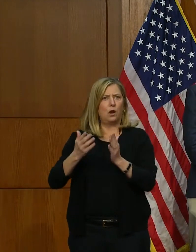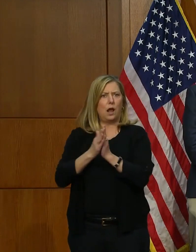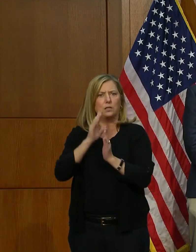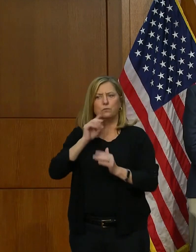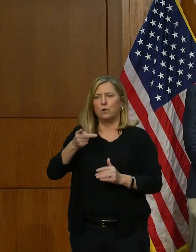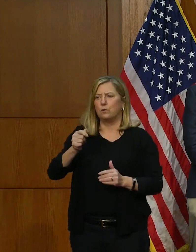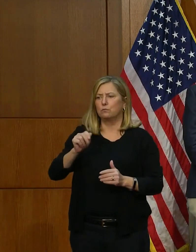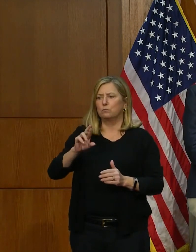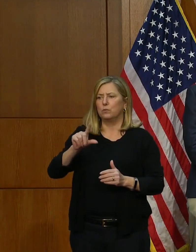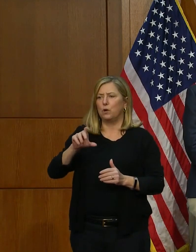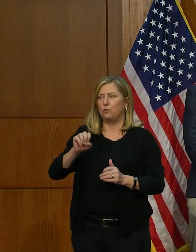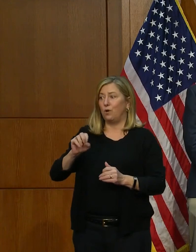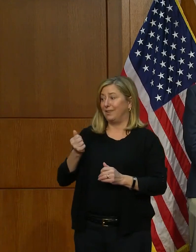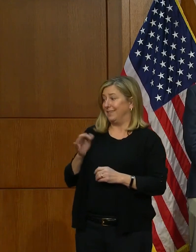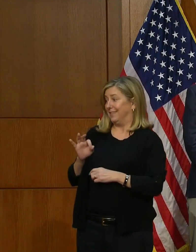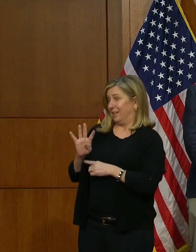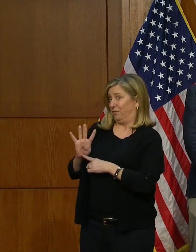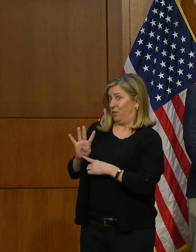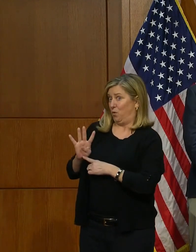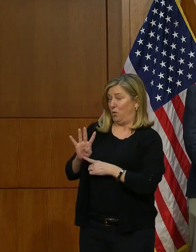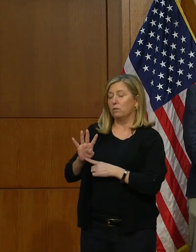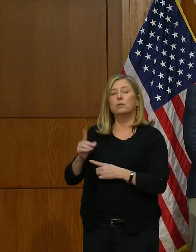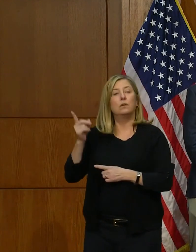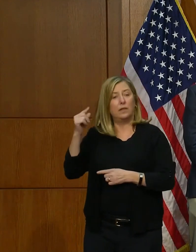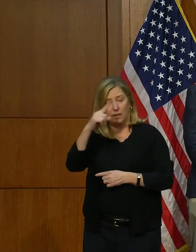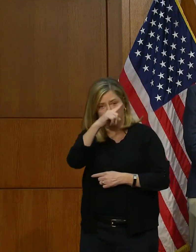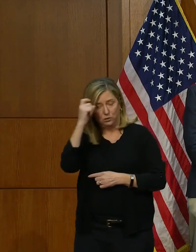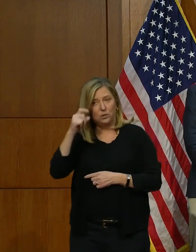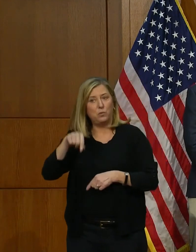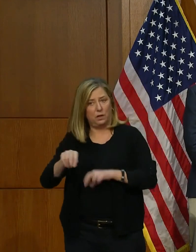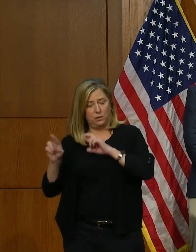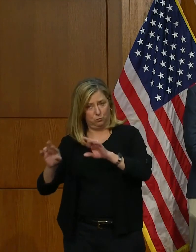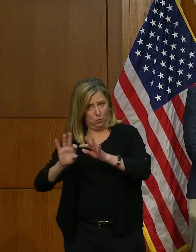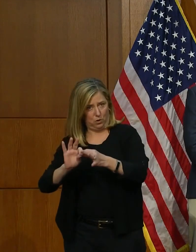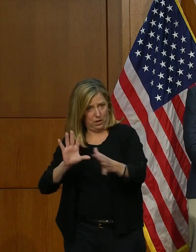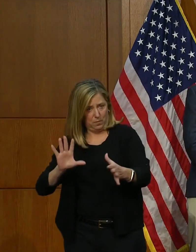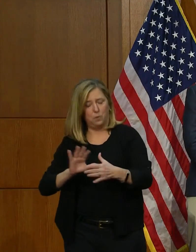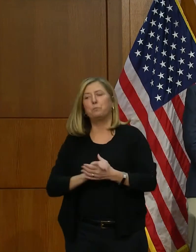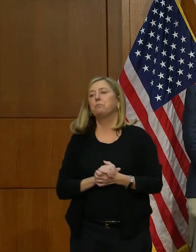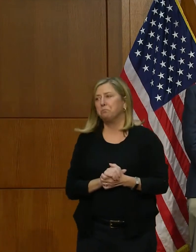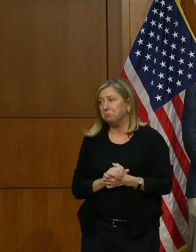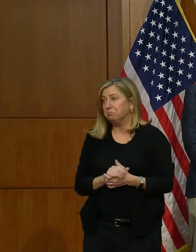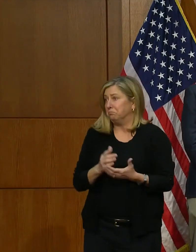WAS ELIGIBLE FOR PAROLE STARTING IN 1994 WAS PAROLED LAST SUMMER IN THIS REPORT CAME